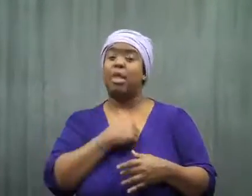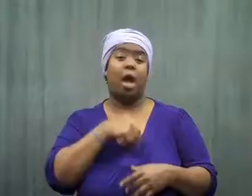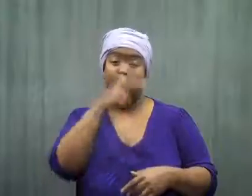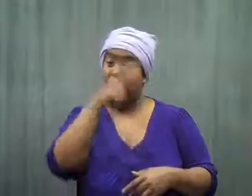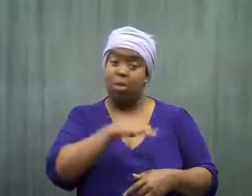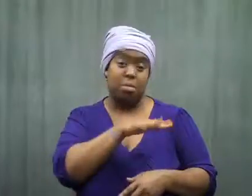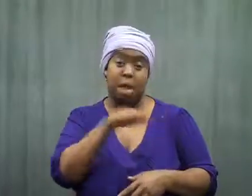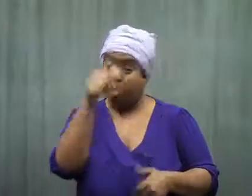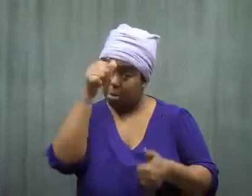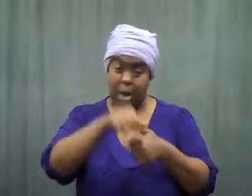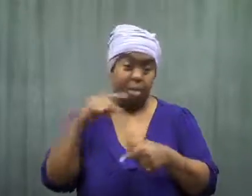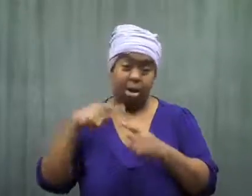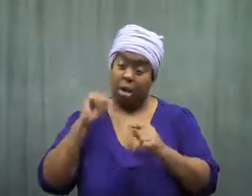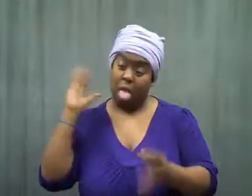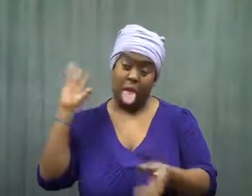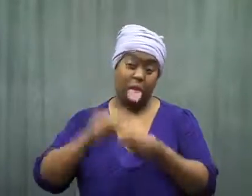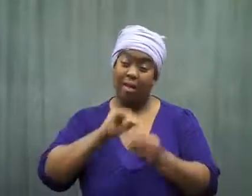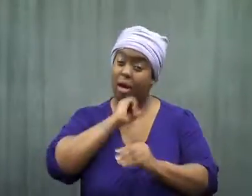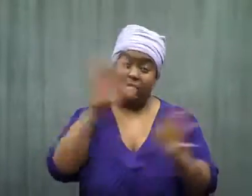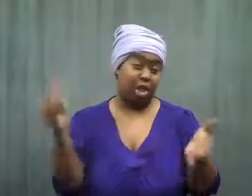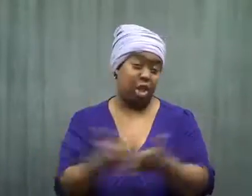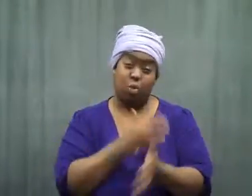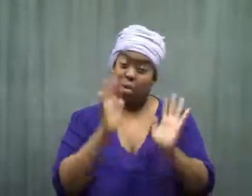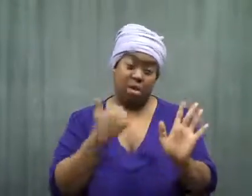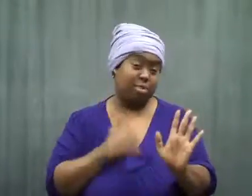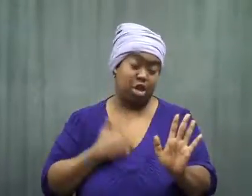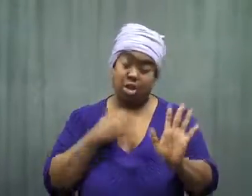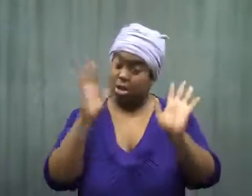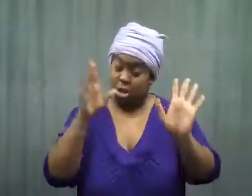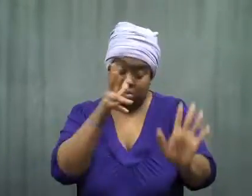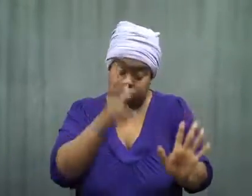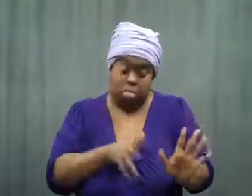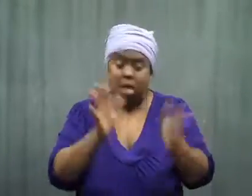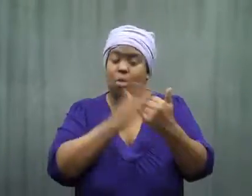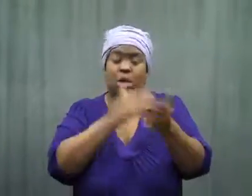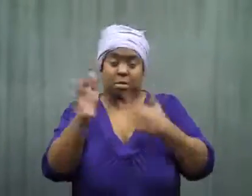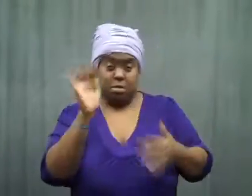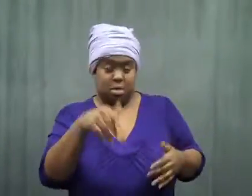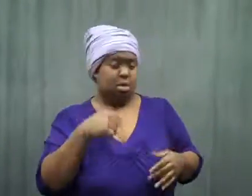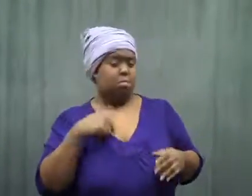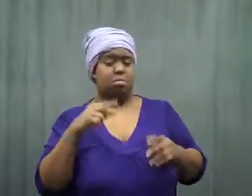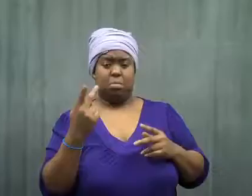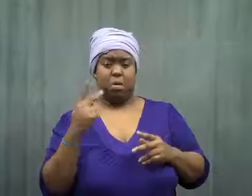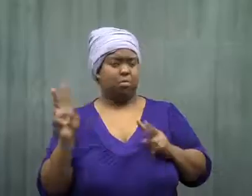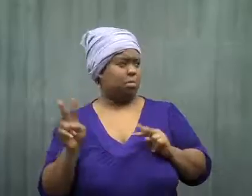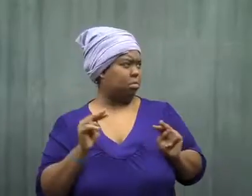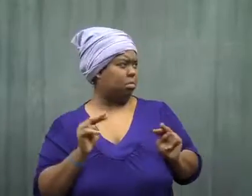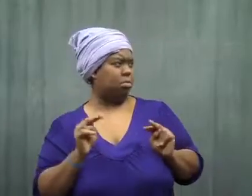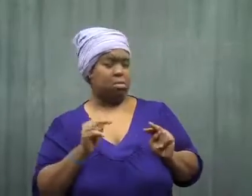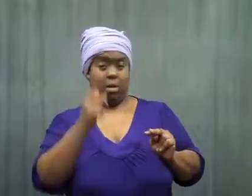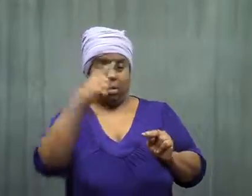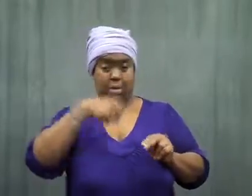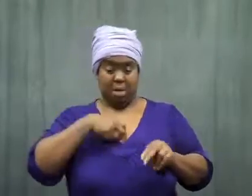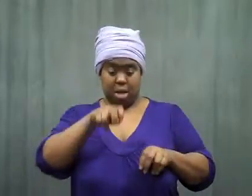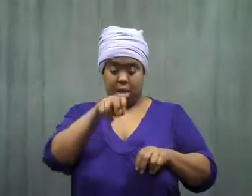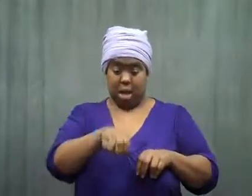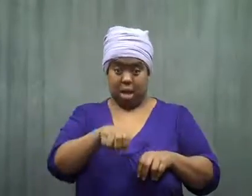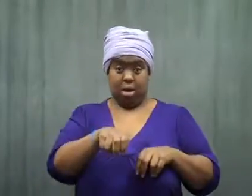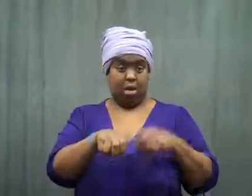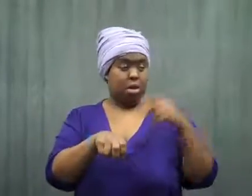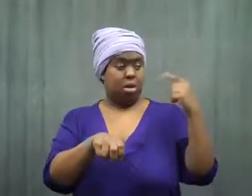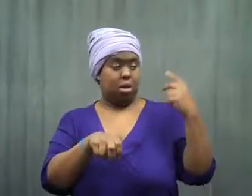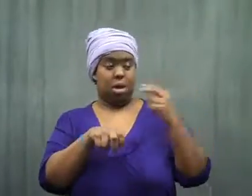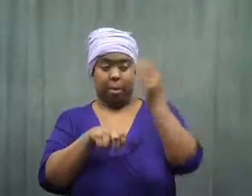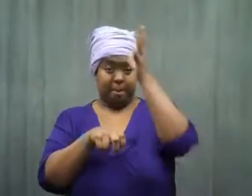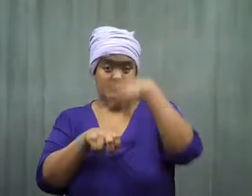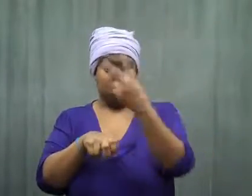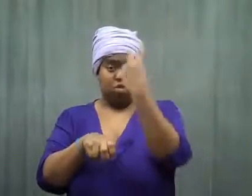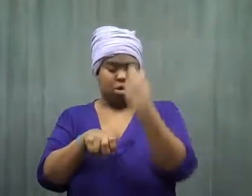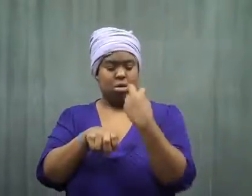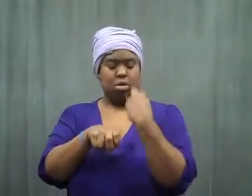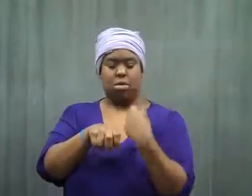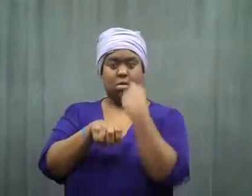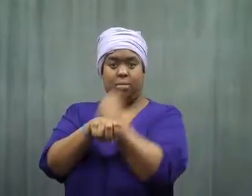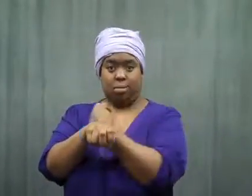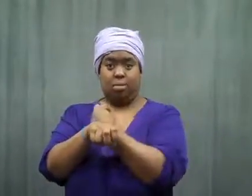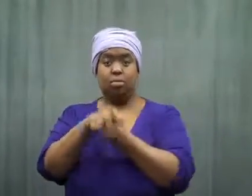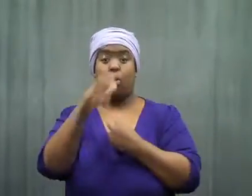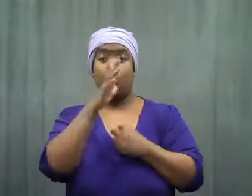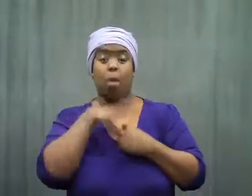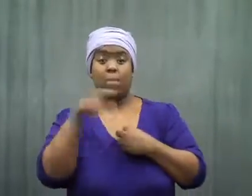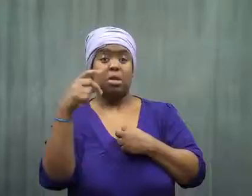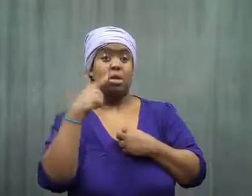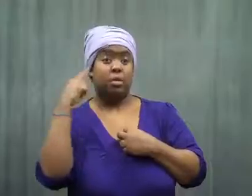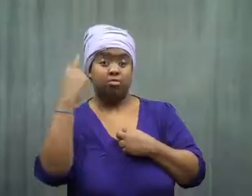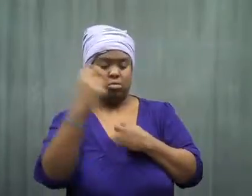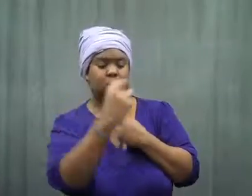It's nothing new all this time, sorry about that.